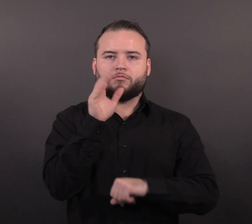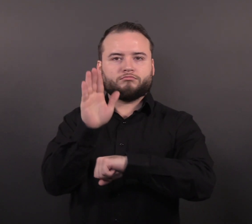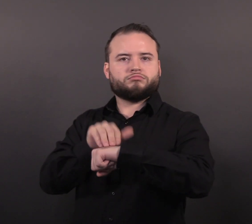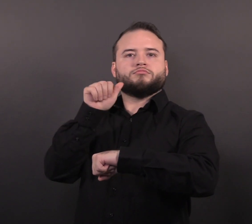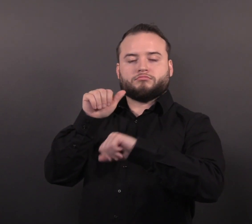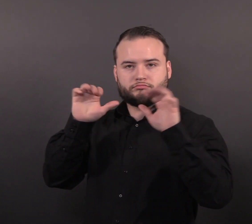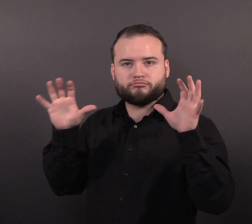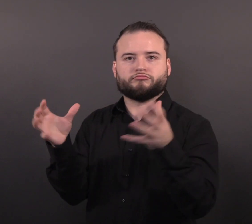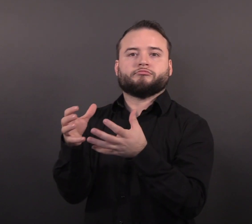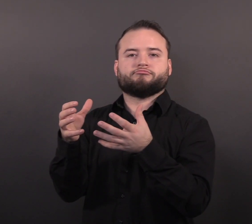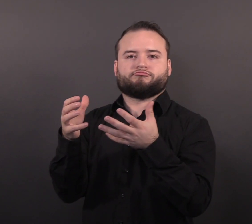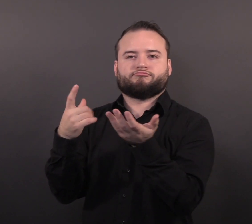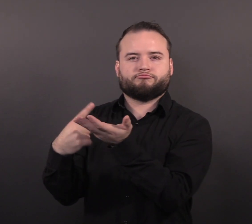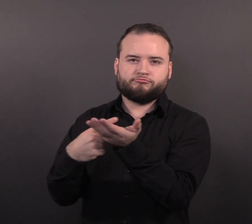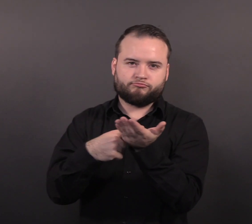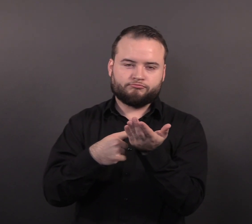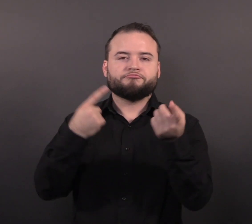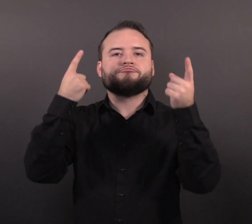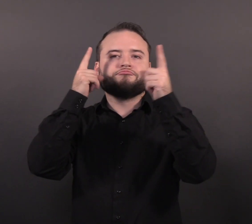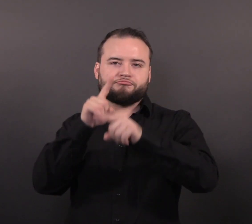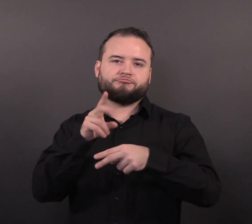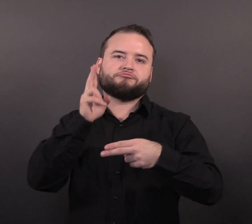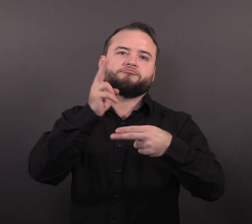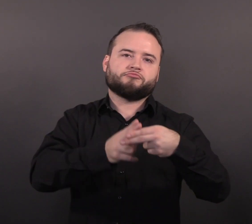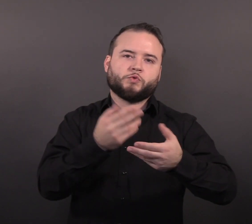agreed on new names for monkeypox virus variants,